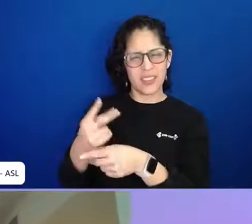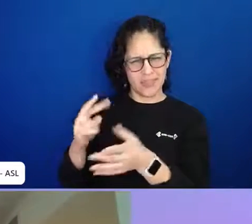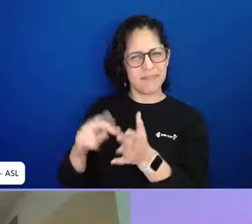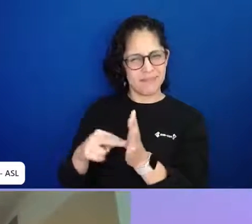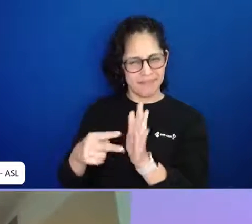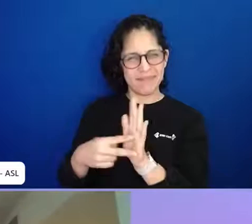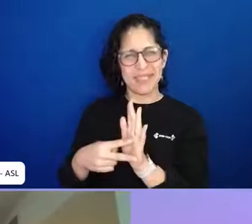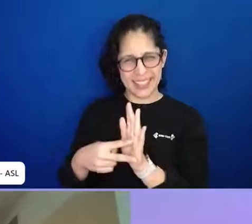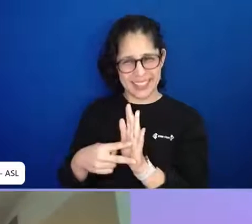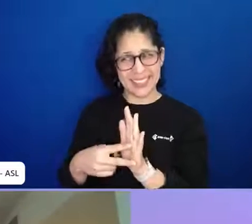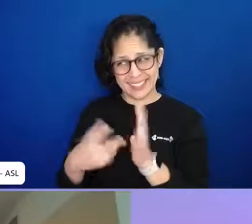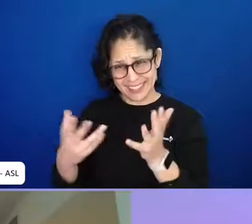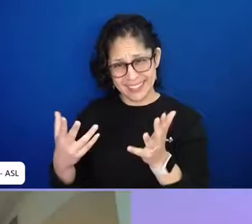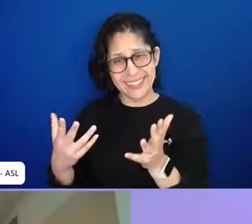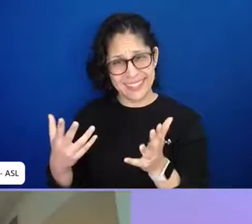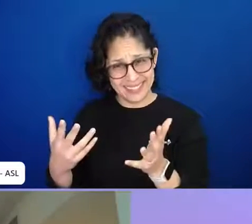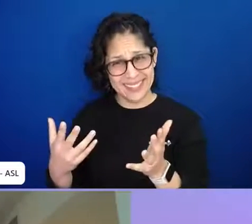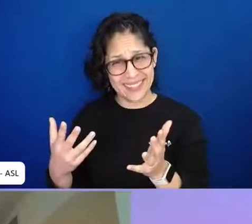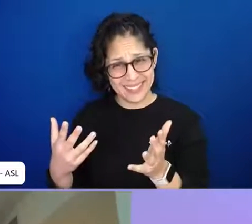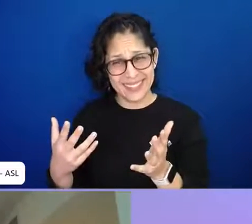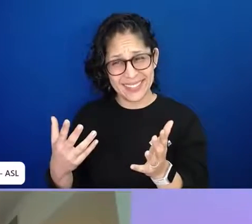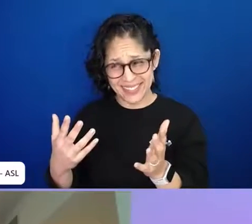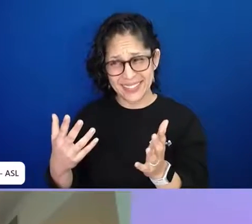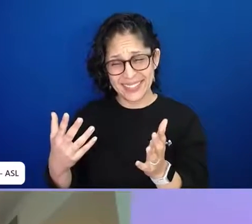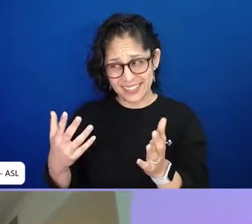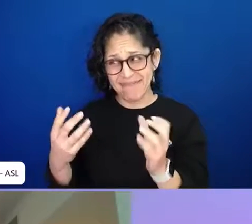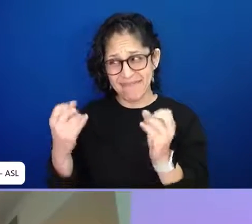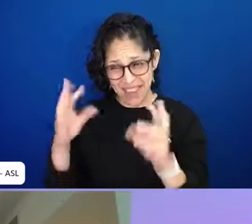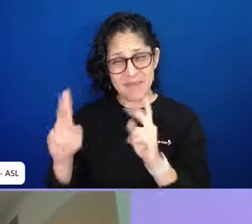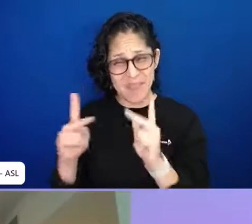that if you let that go to production, it will get its